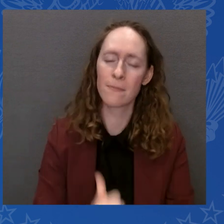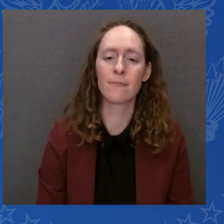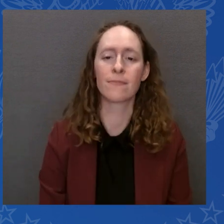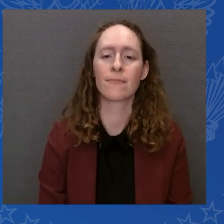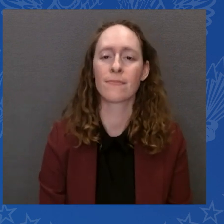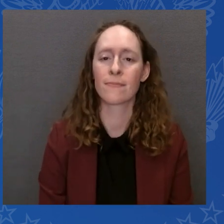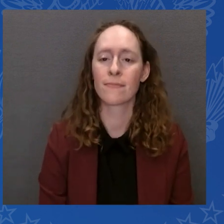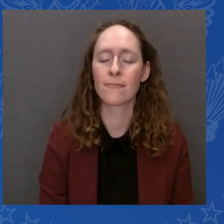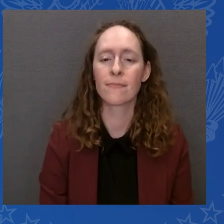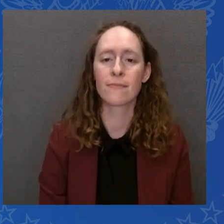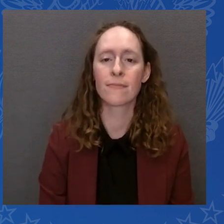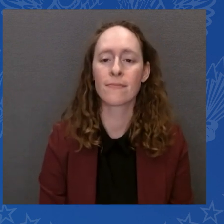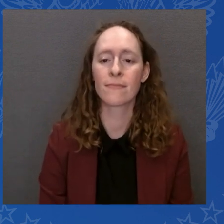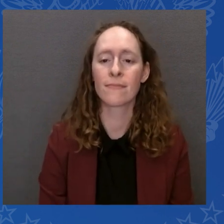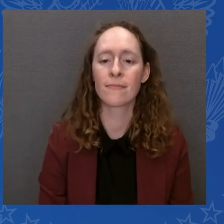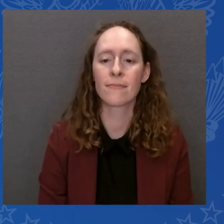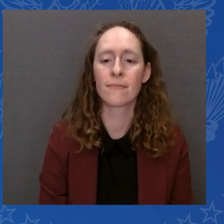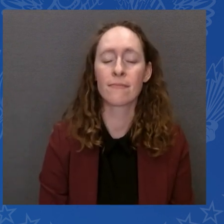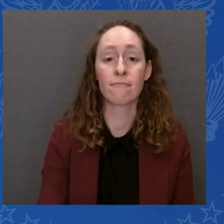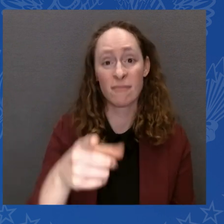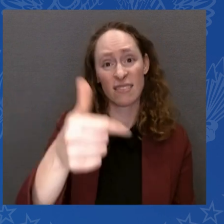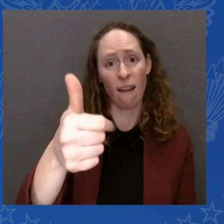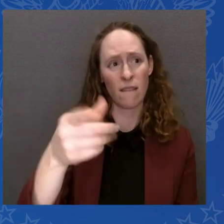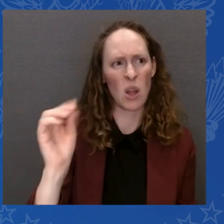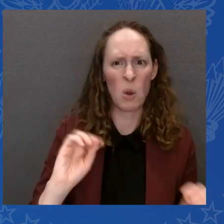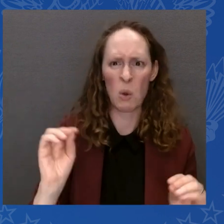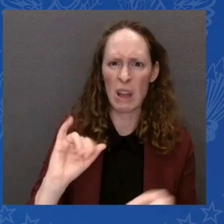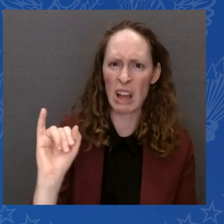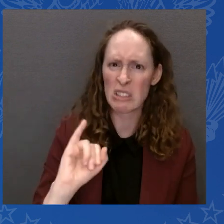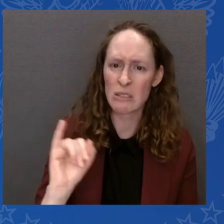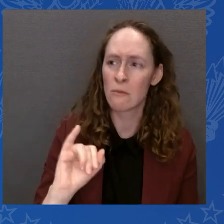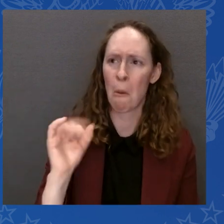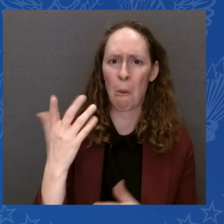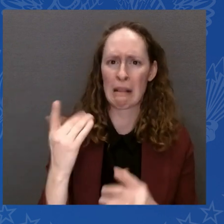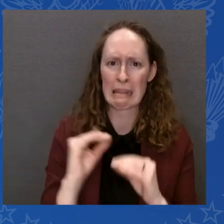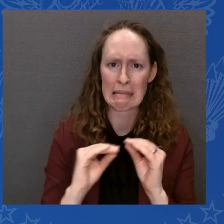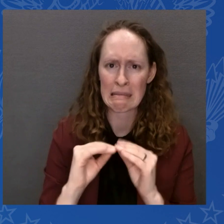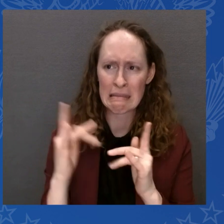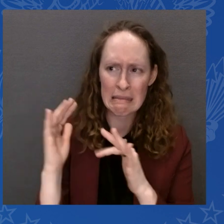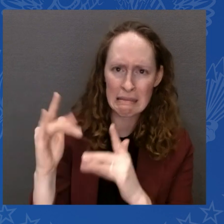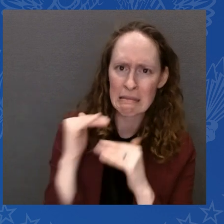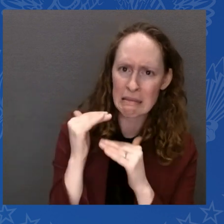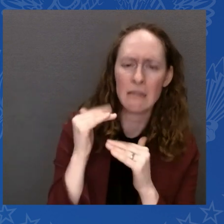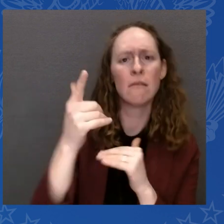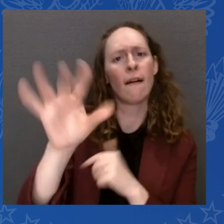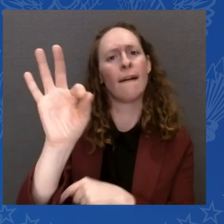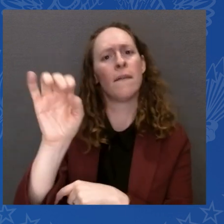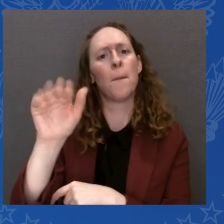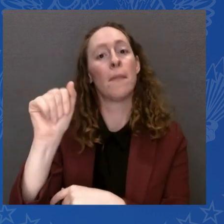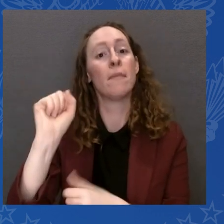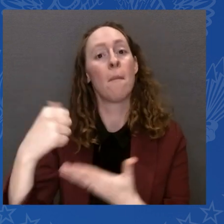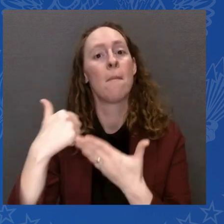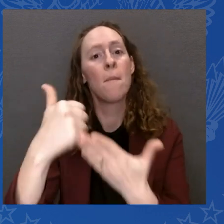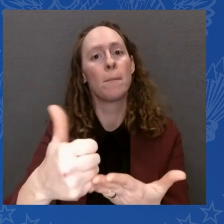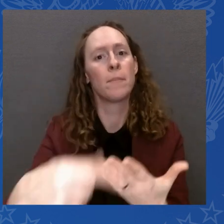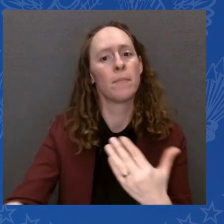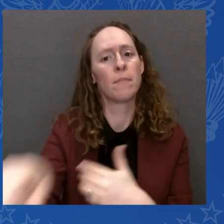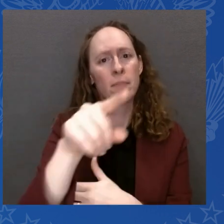or if you're underinsured, FEMA is going to get you started on home repairs and replacing lost or damaged property like cars or refrigerators,